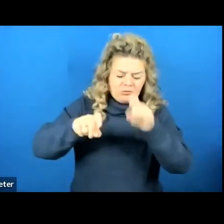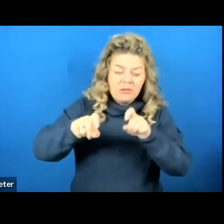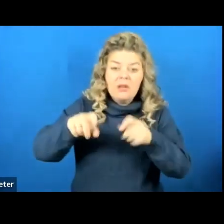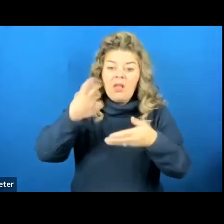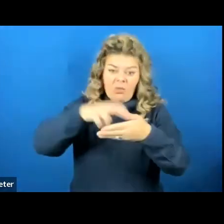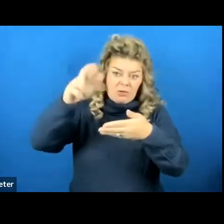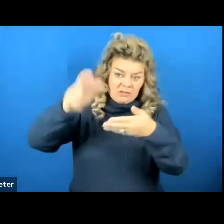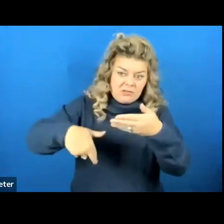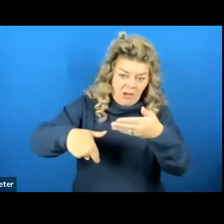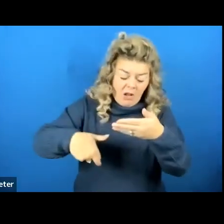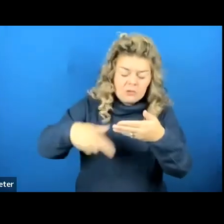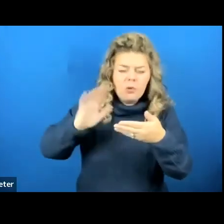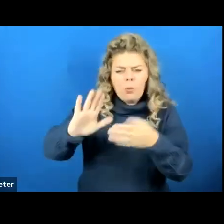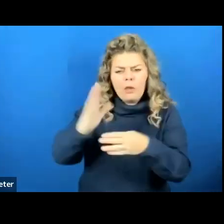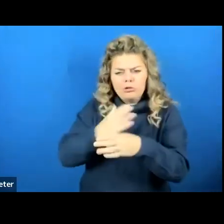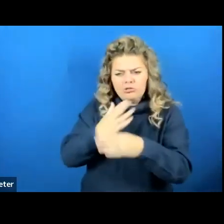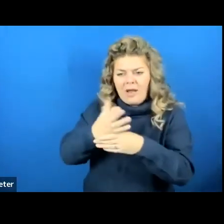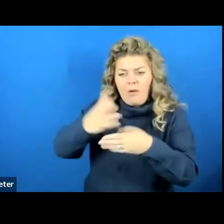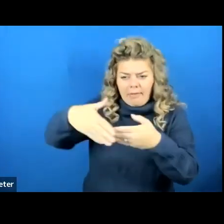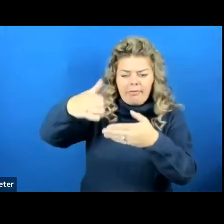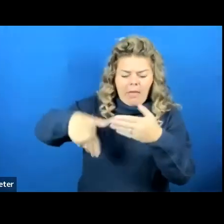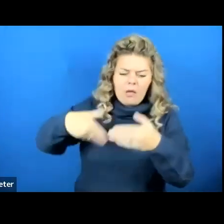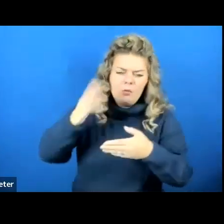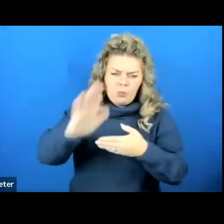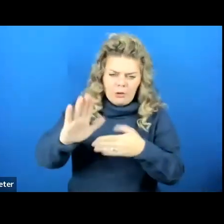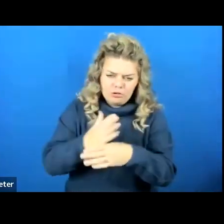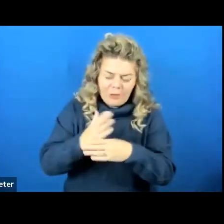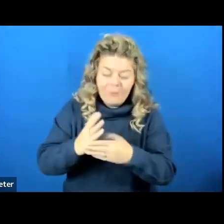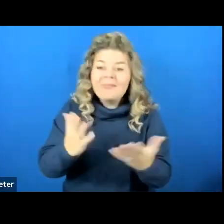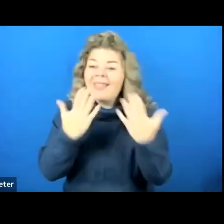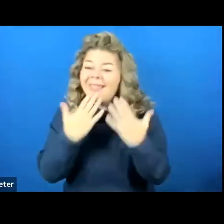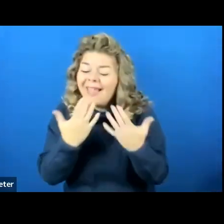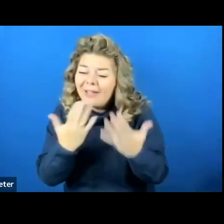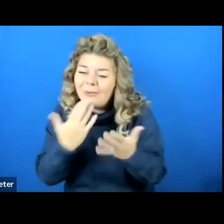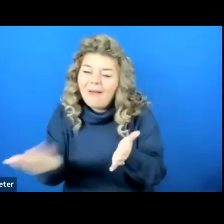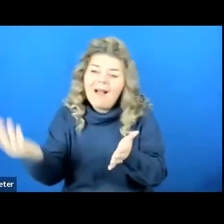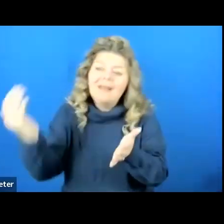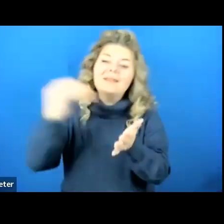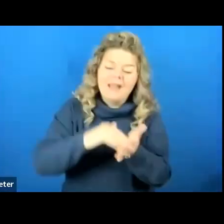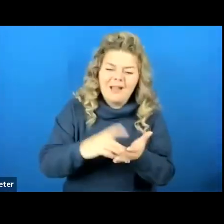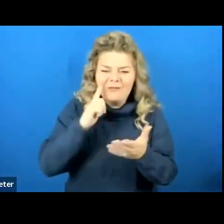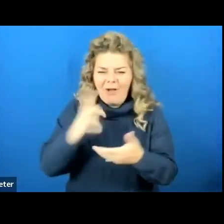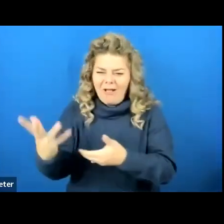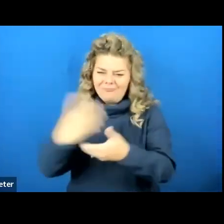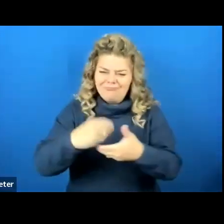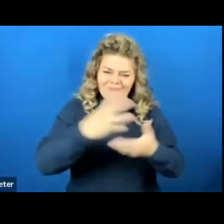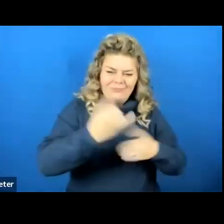conclusion of our welcoming remarks. Thank you again for participating in today's session,